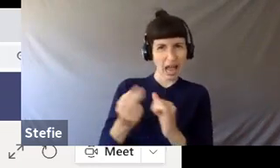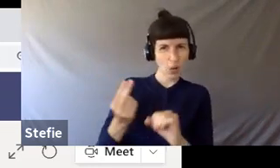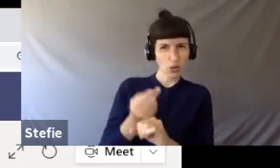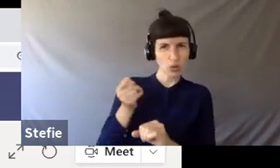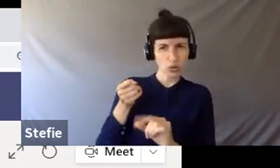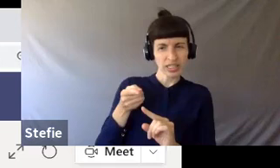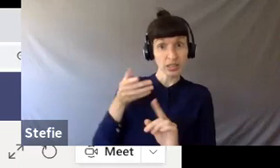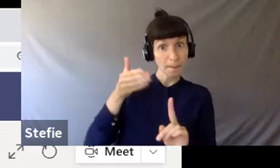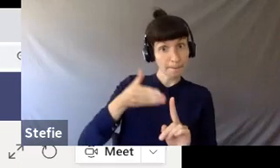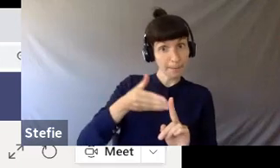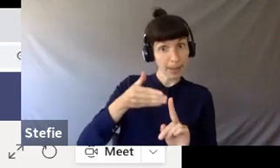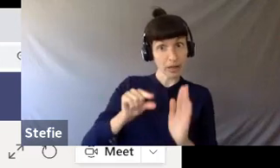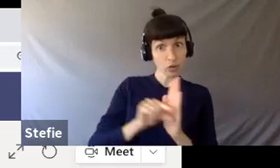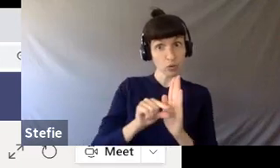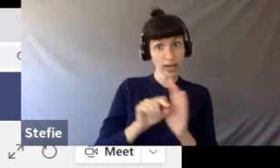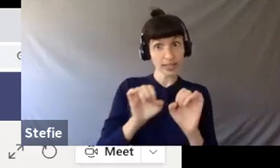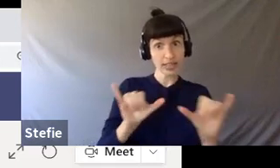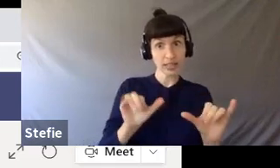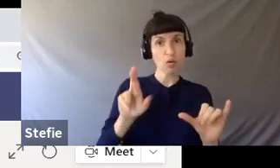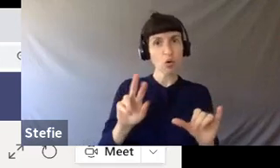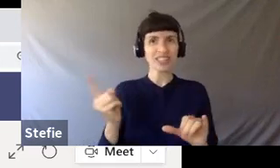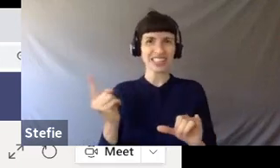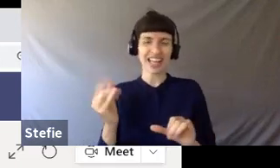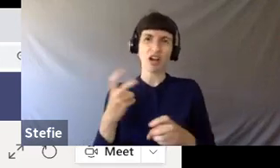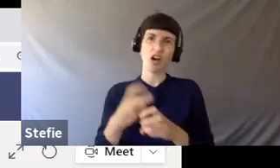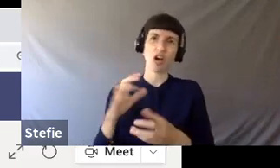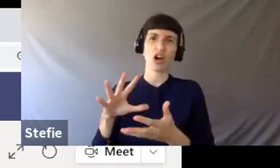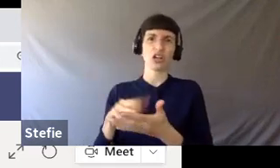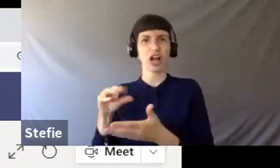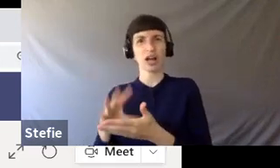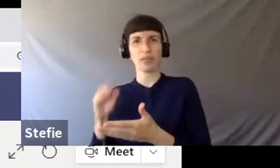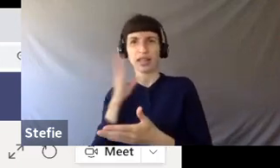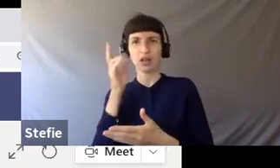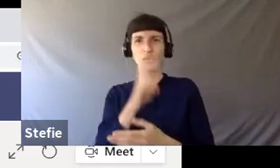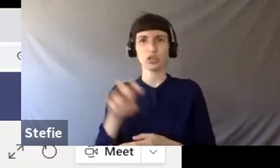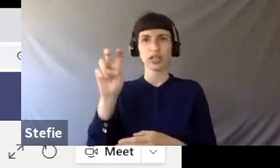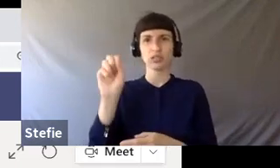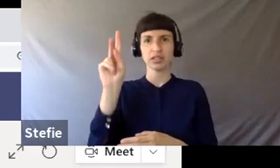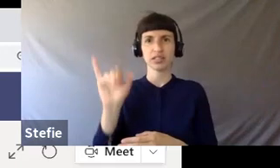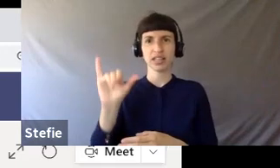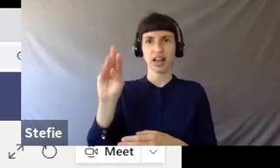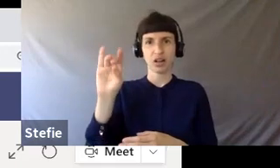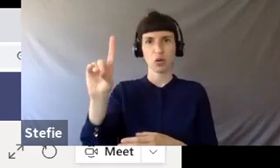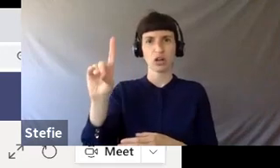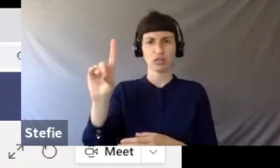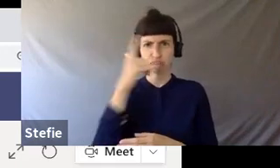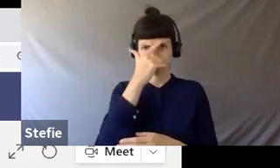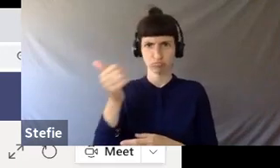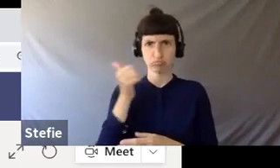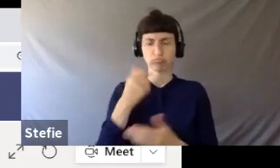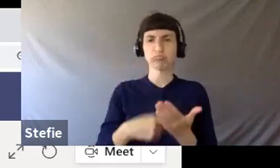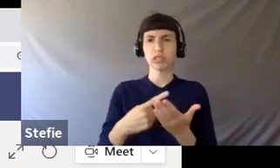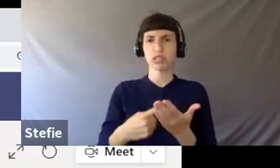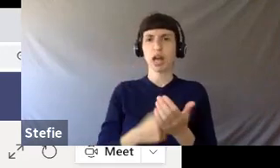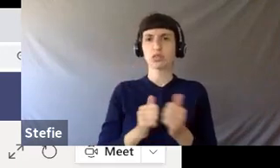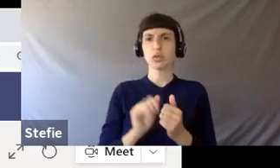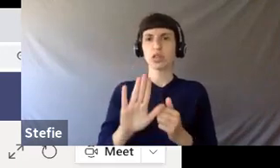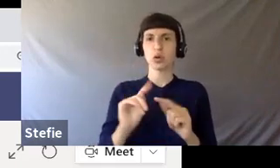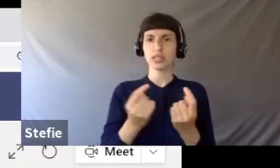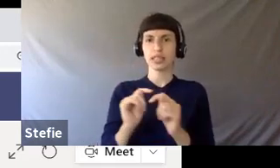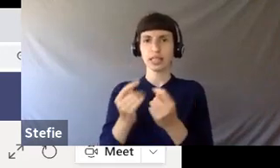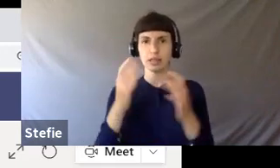Internal grades and once again the internal grading system is one in Microsoft teams,